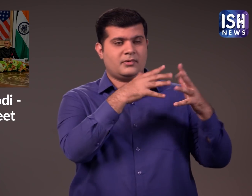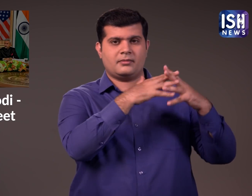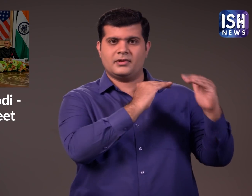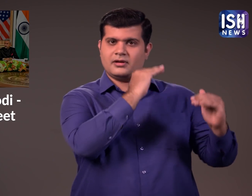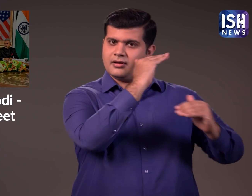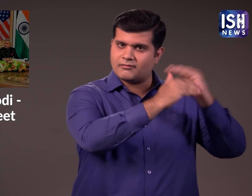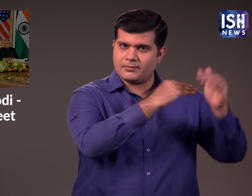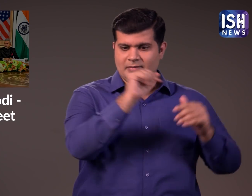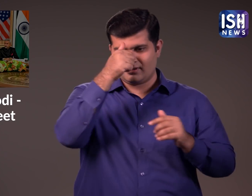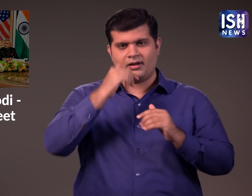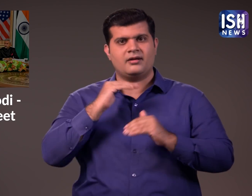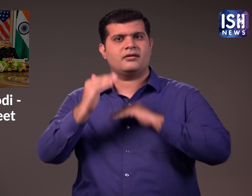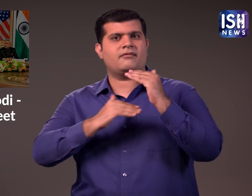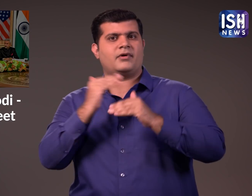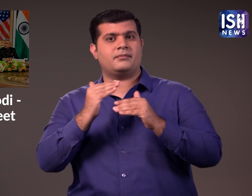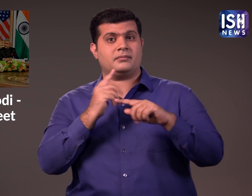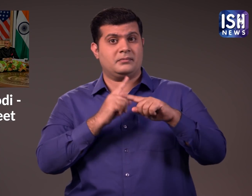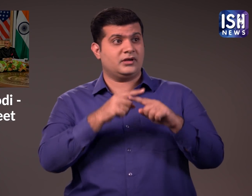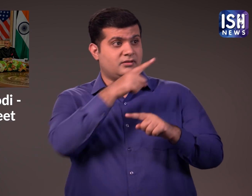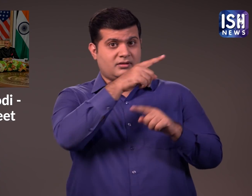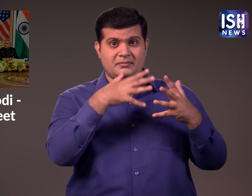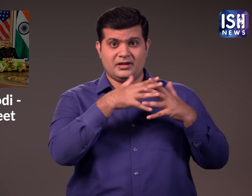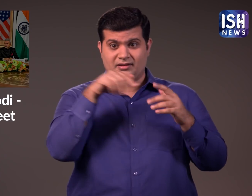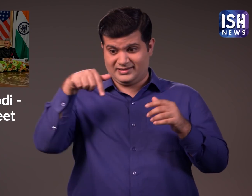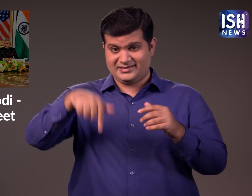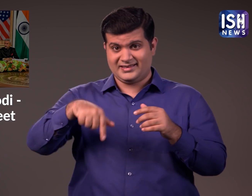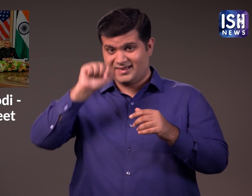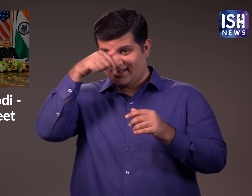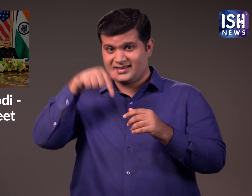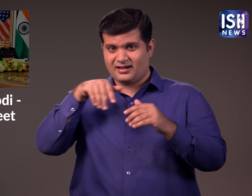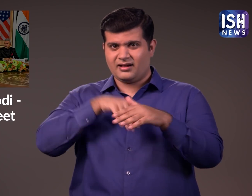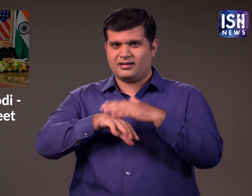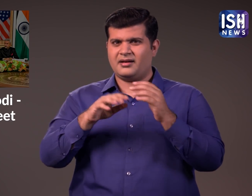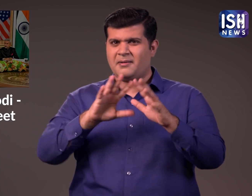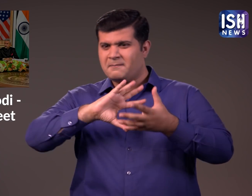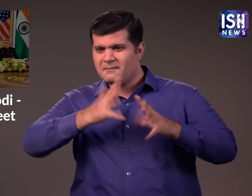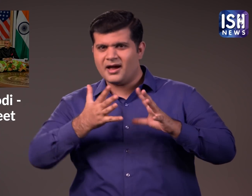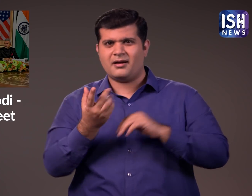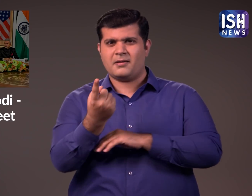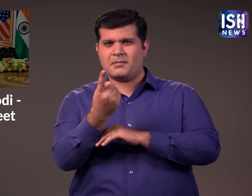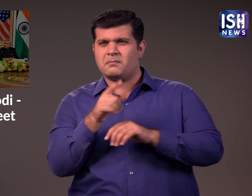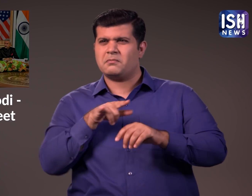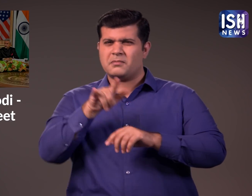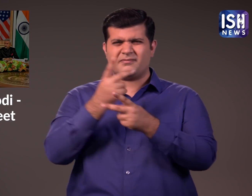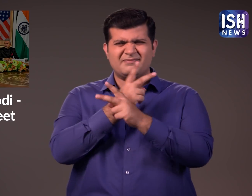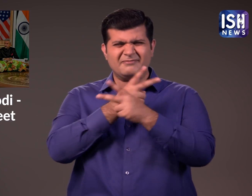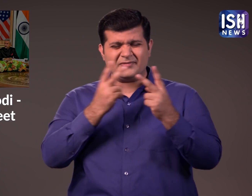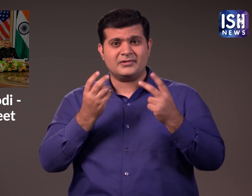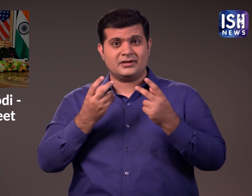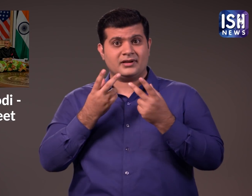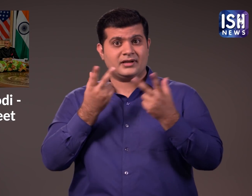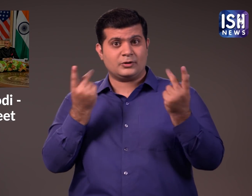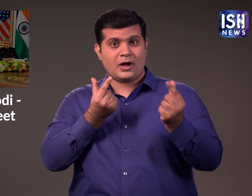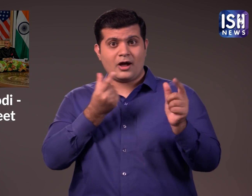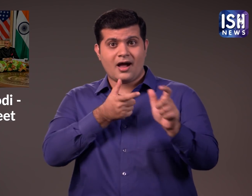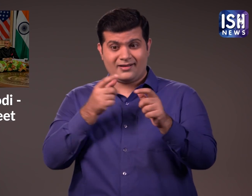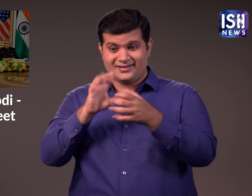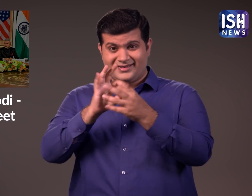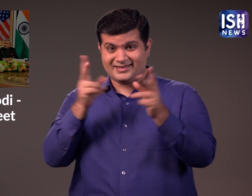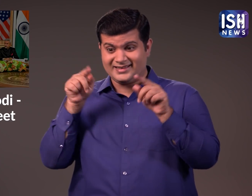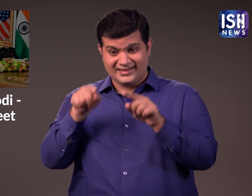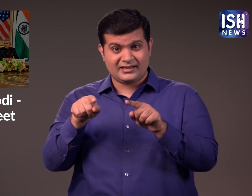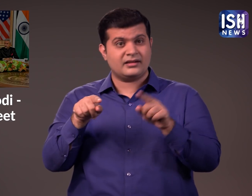which will help both the countries develop. He also asked the American defence to start production facilities in India